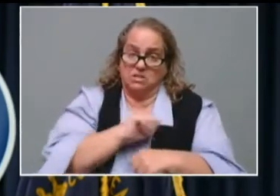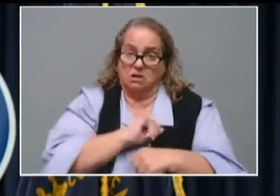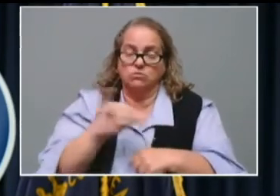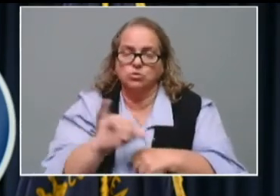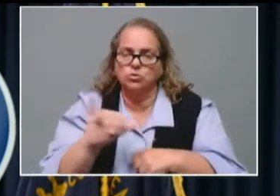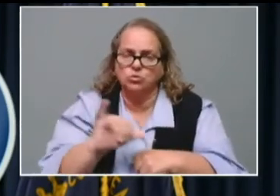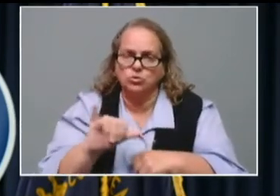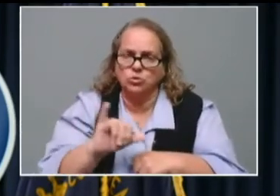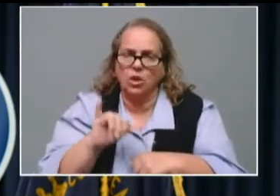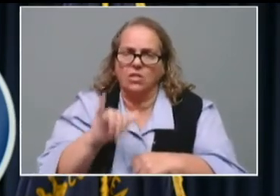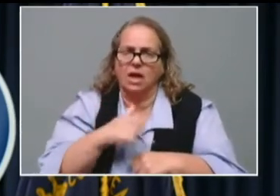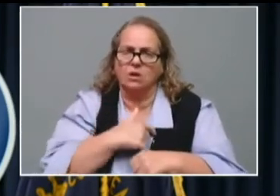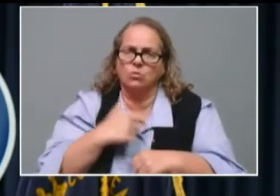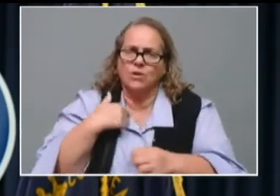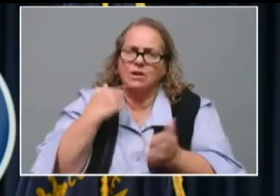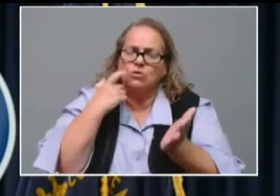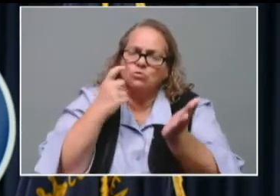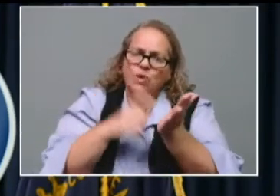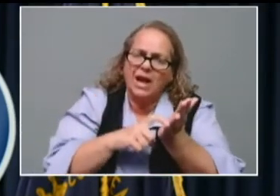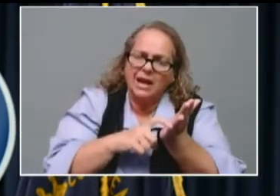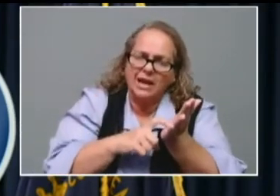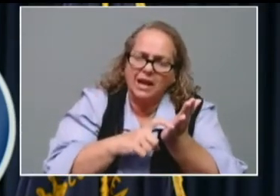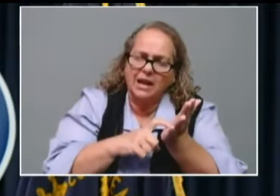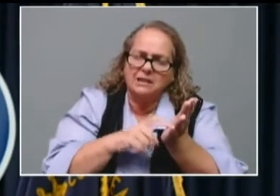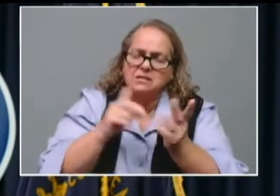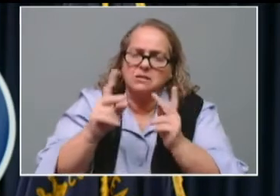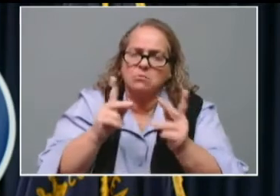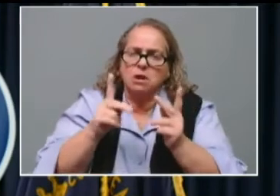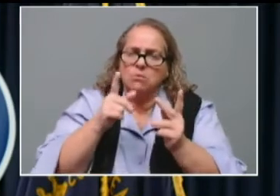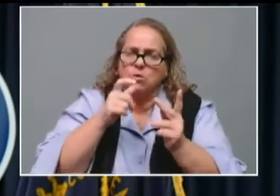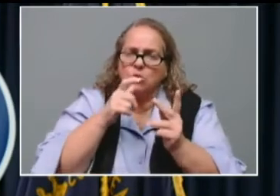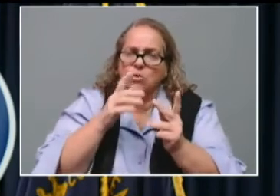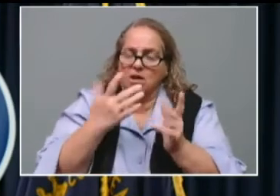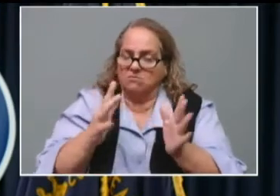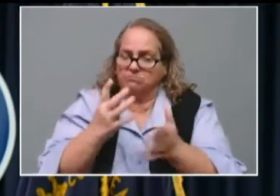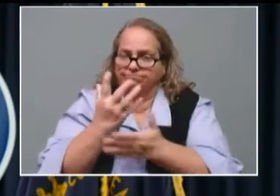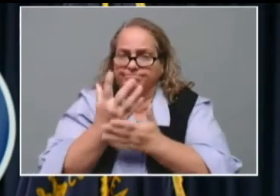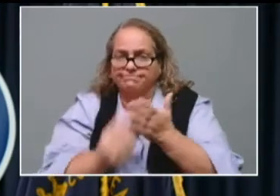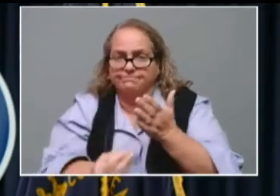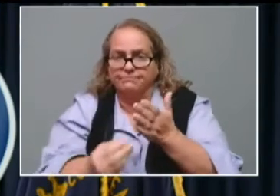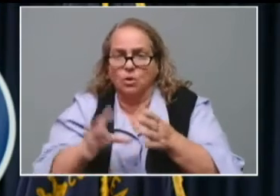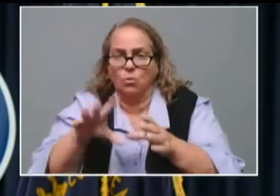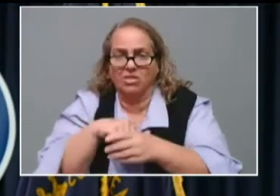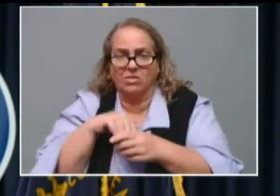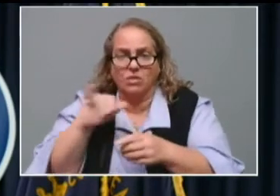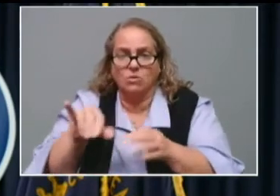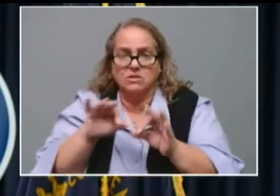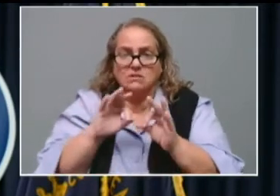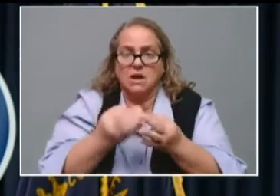those that have been lost in the families that are struggling with that